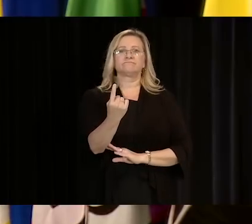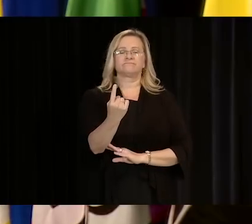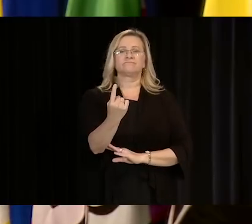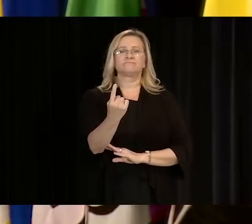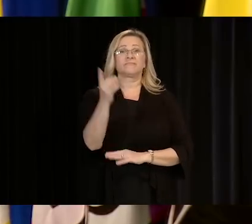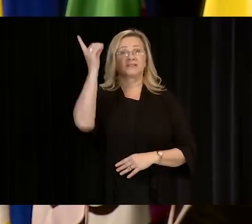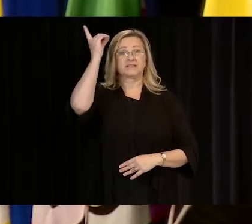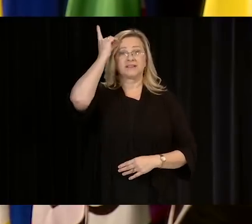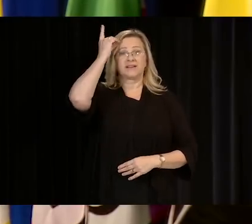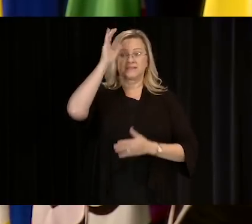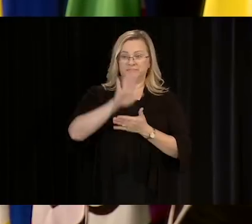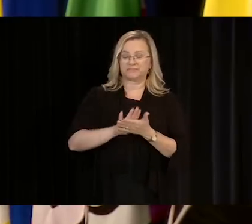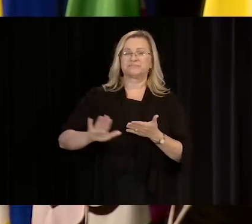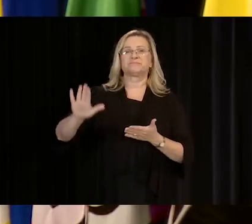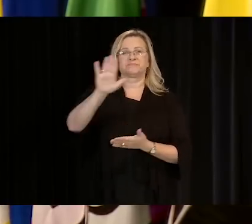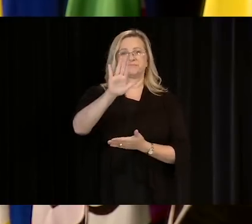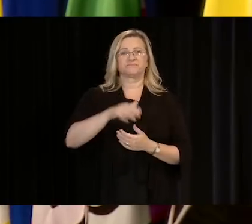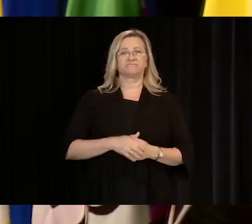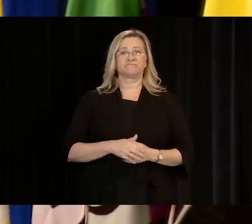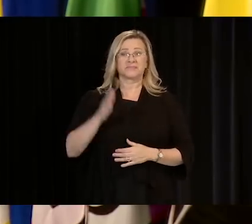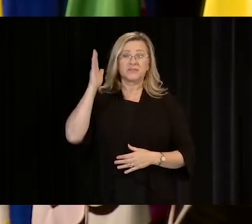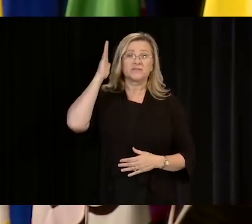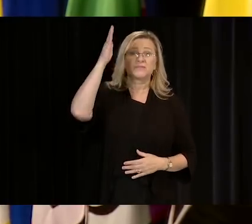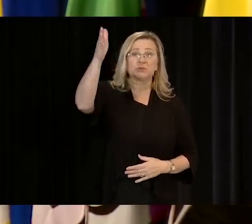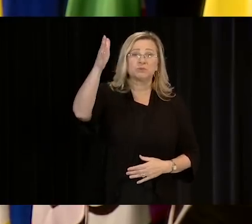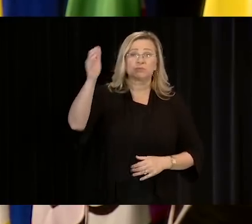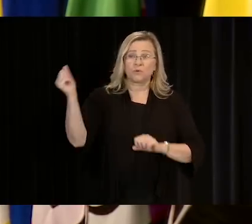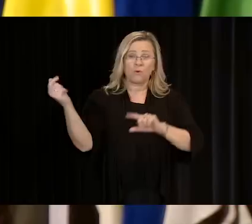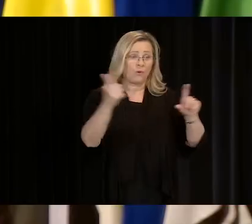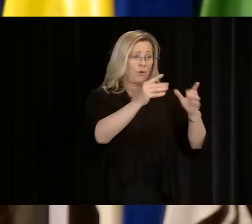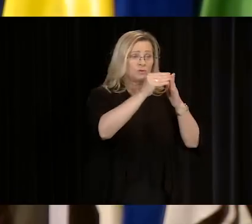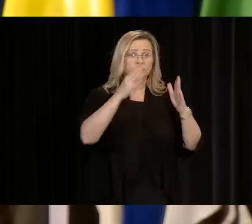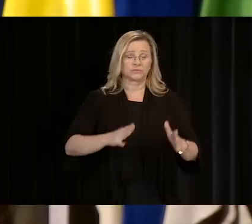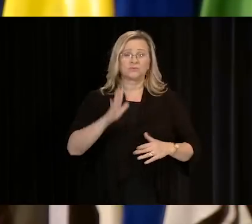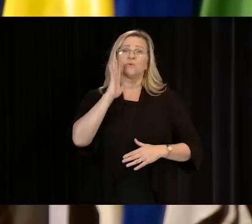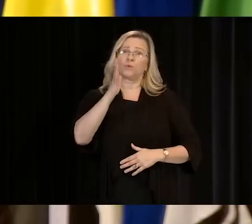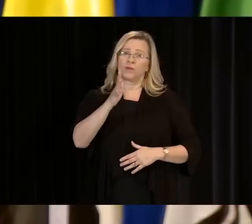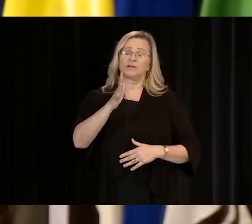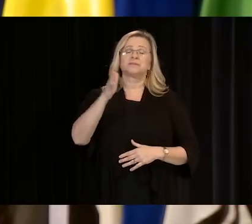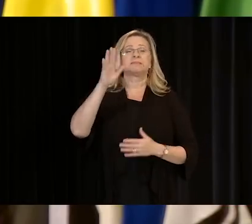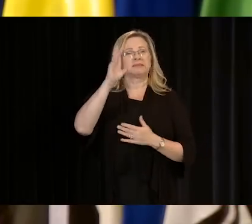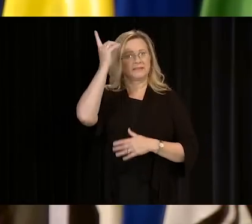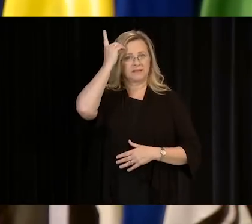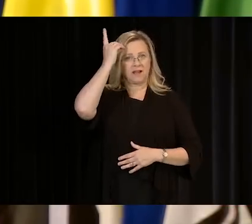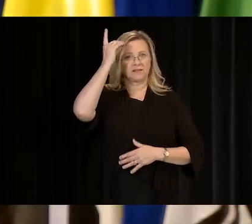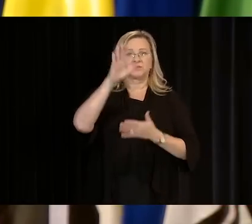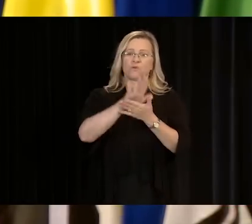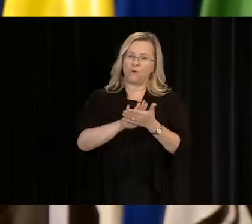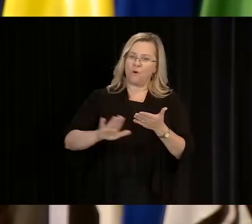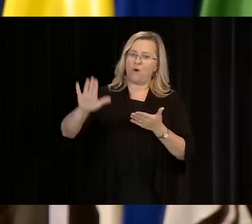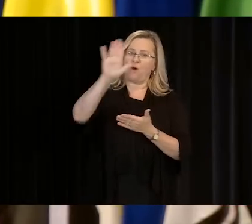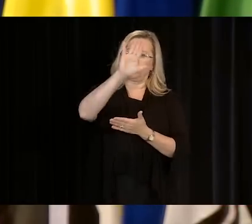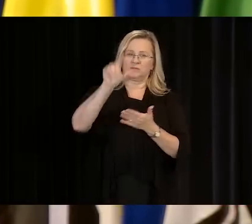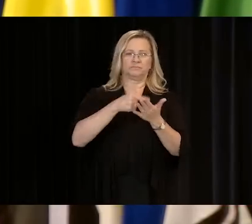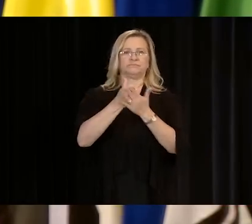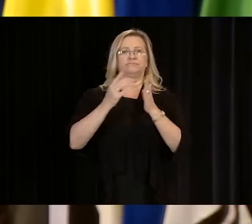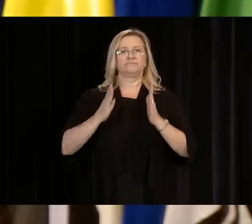STUDENTS WILL BE DALLAS COLLEGE GRADUATES. GRADUATES, YOU NOW HAVE THE KNOWLEDGE AND TOOLS YOU NEED